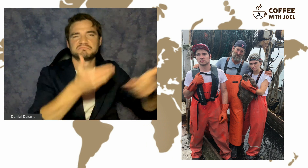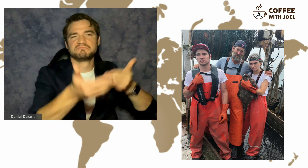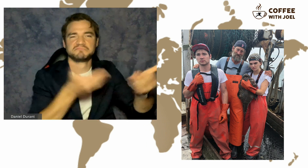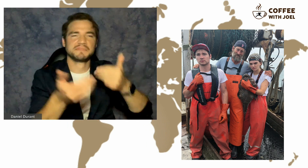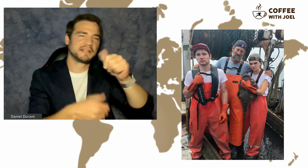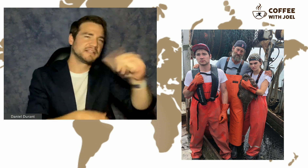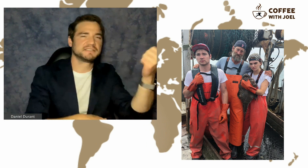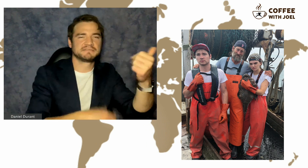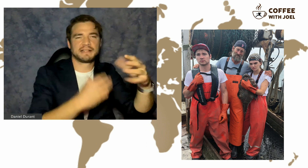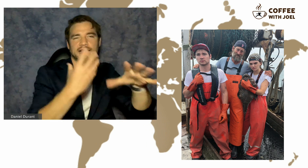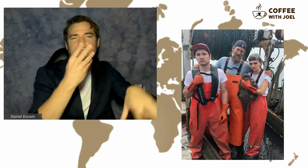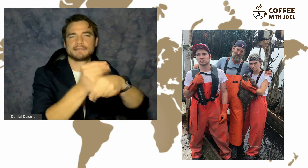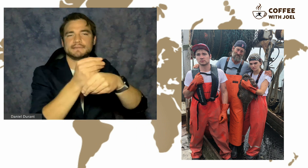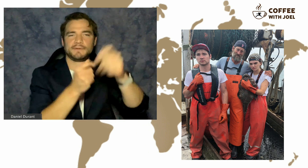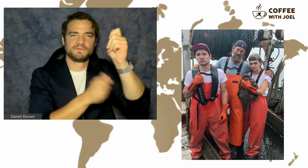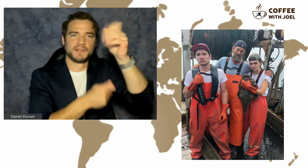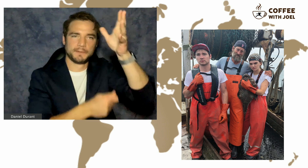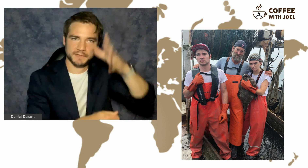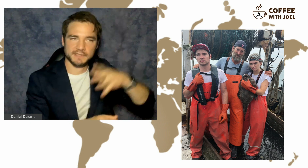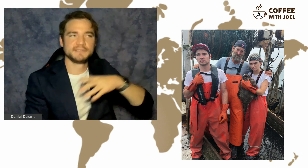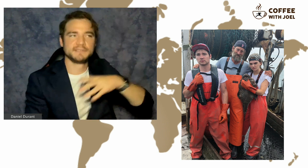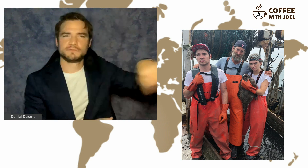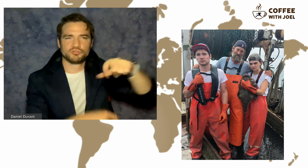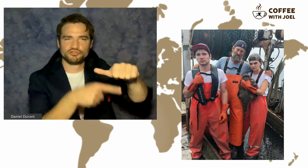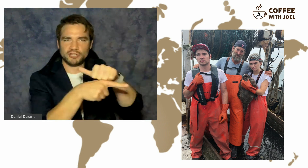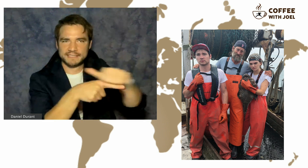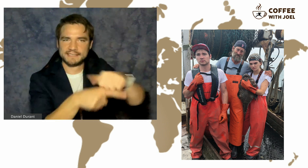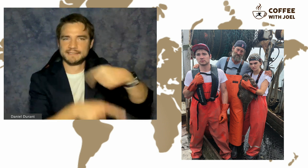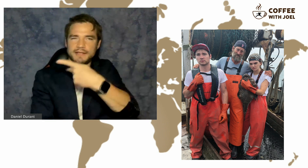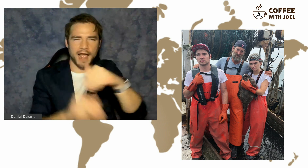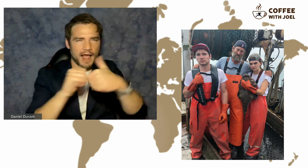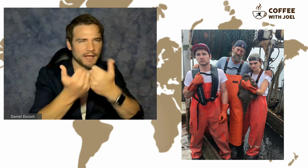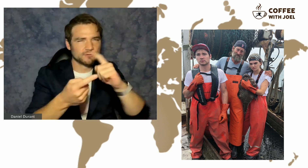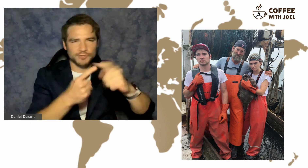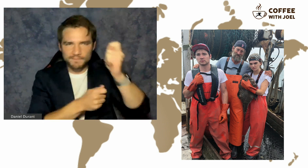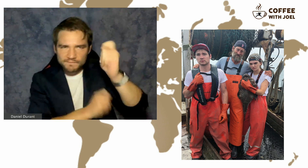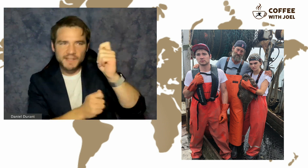and they hired other extra fishermen to train us how to fish,